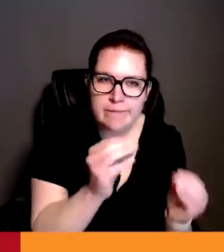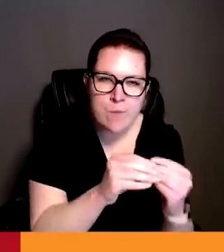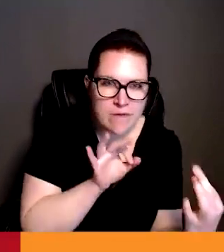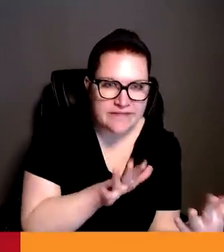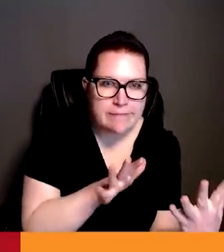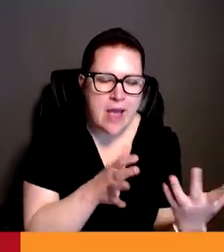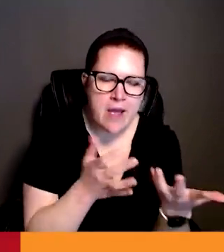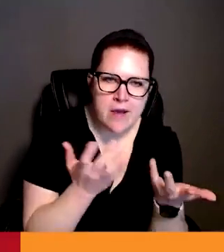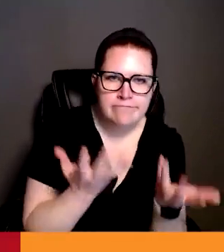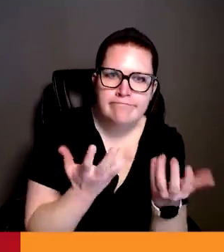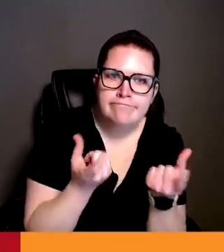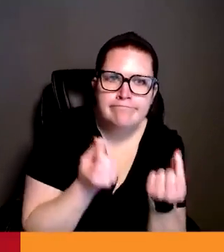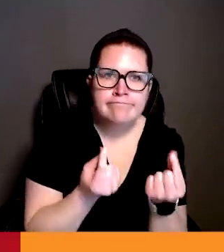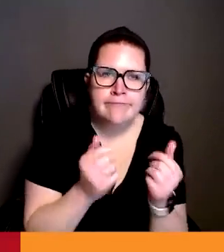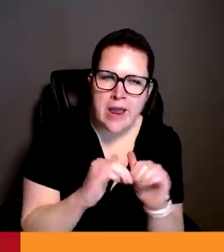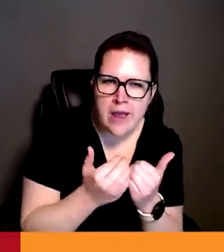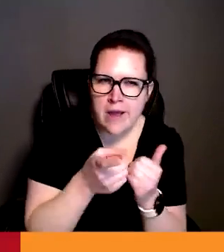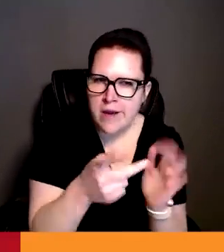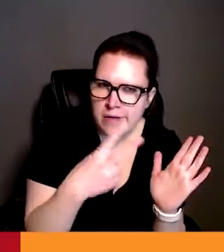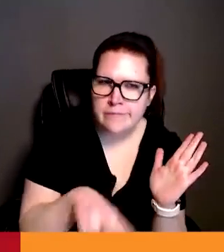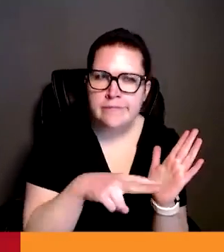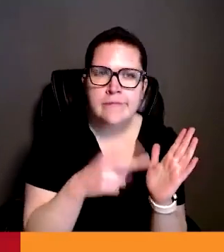what it is that you are looking at in terms of a solution,